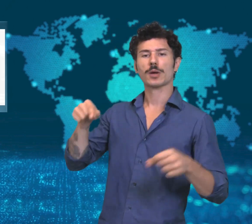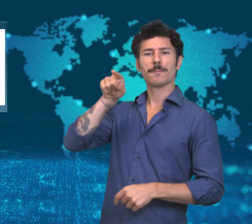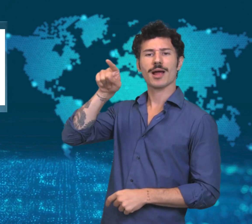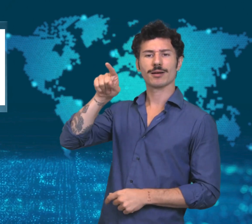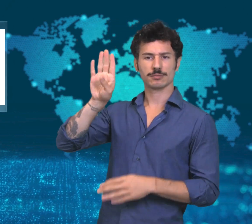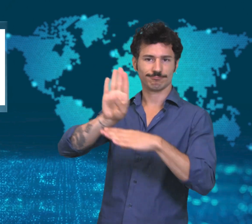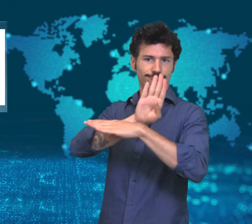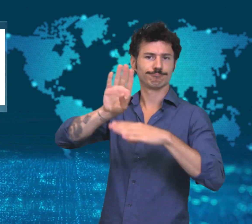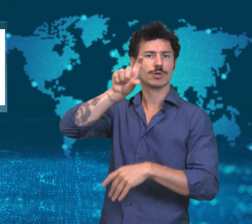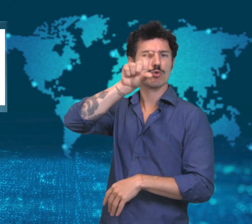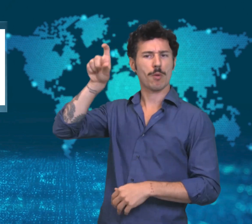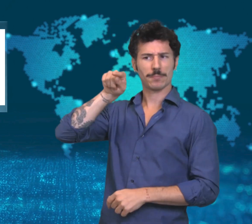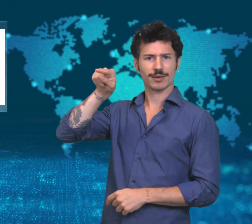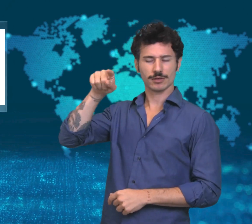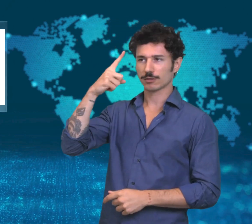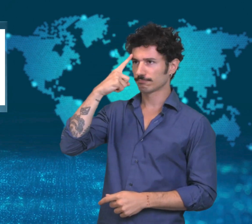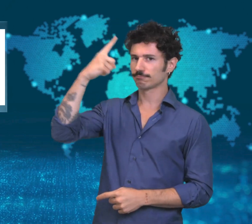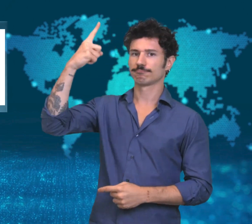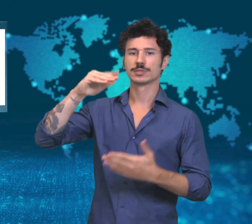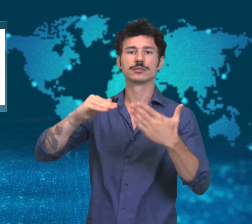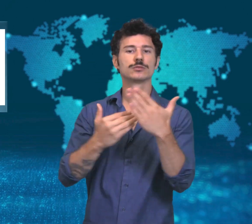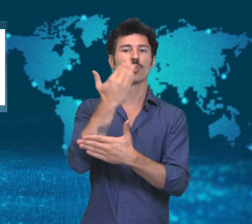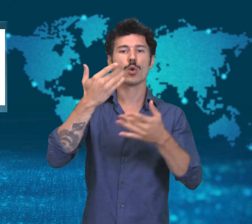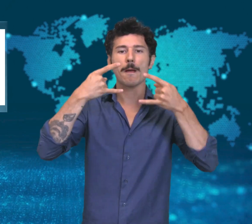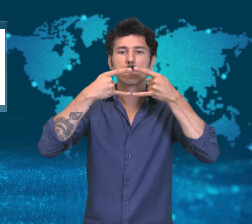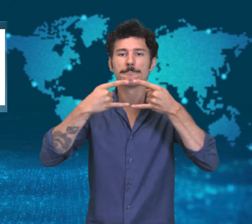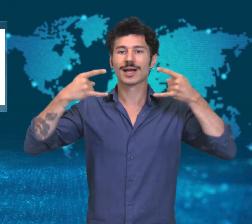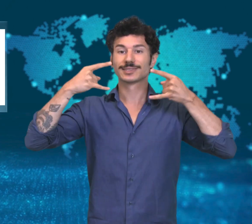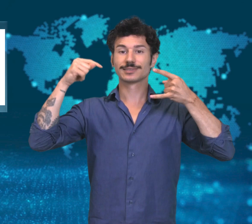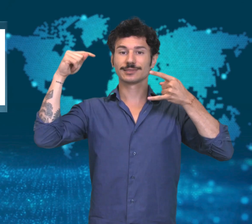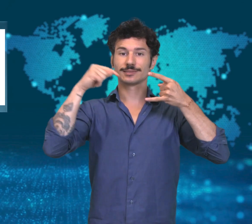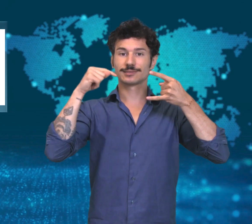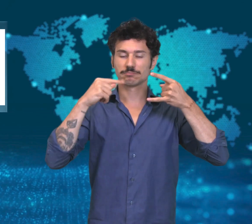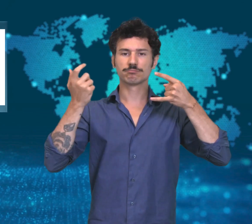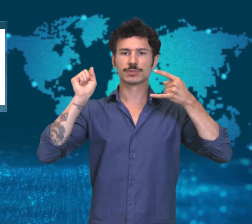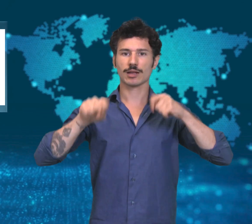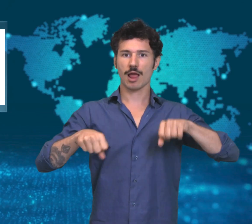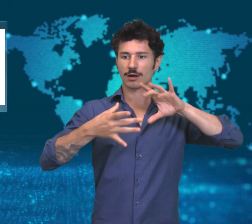A Japanese company created a smart face mask